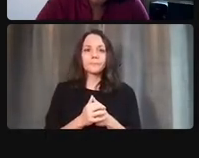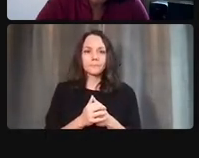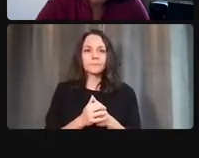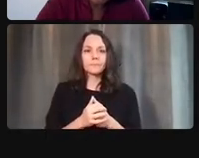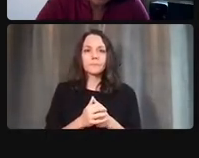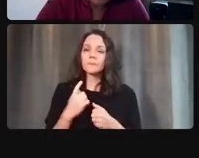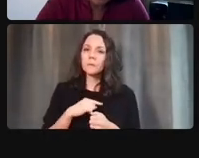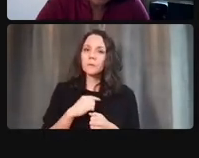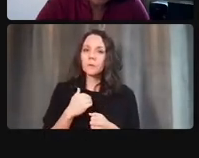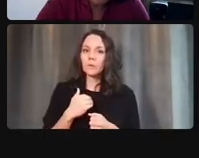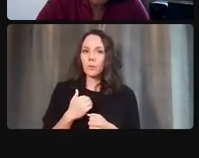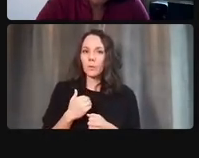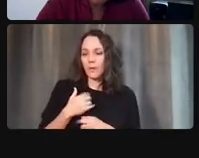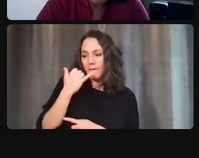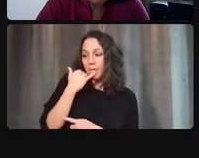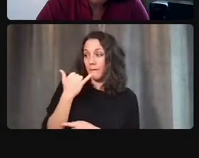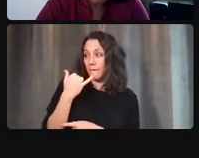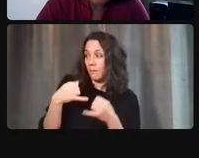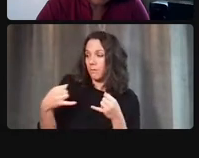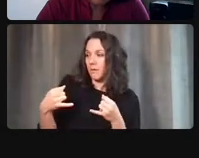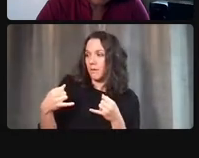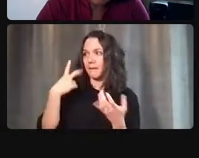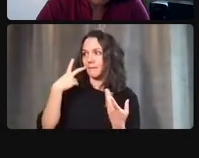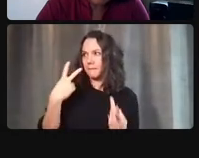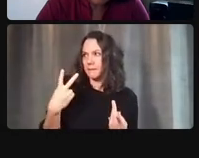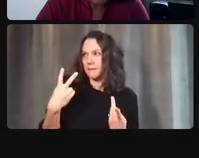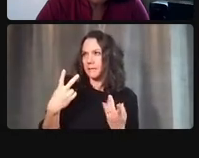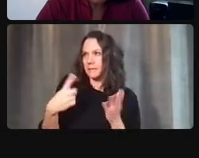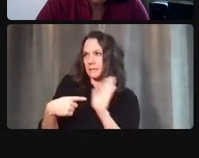The line has showcased at least 75 or more